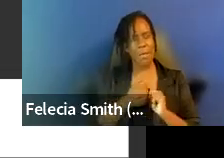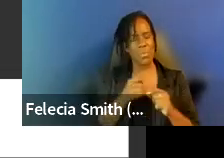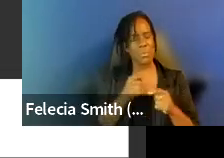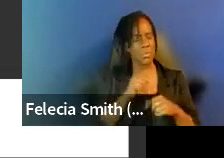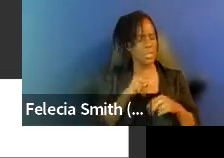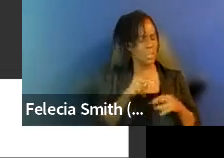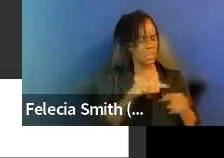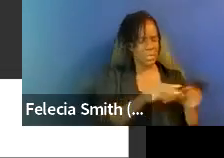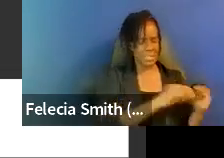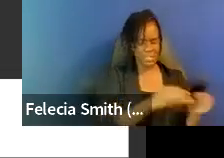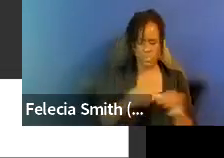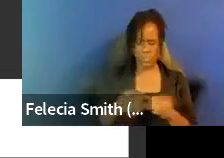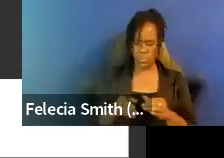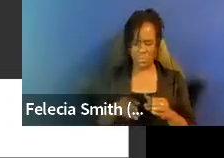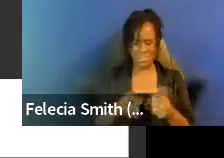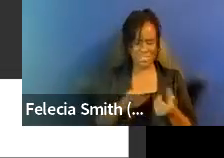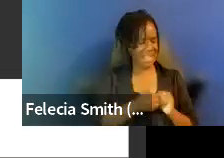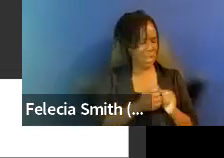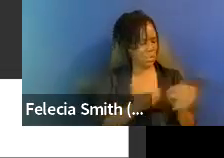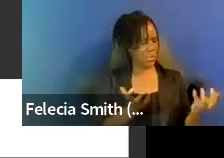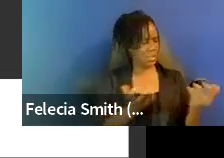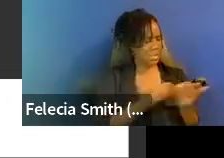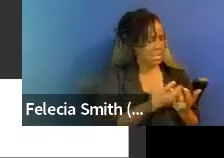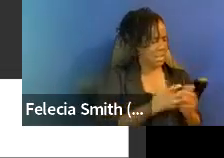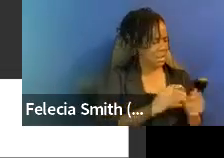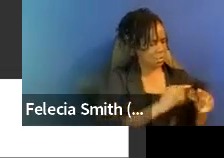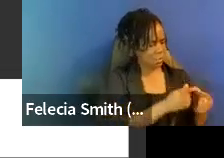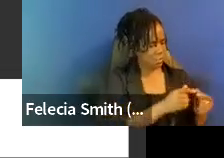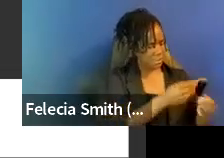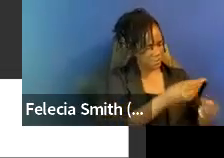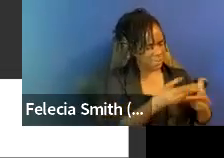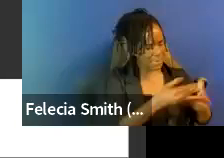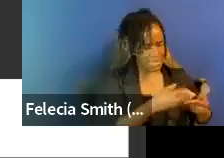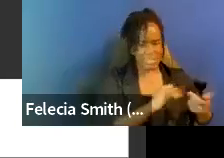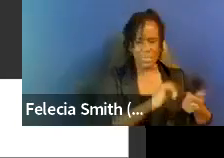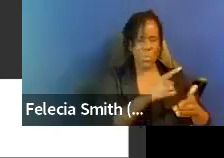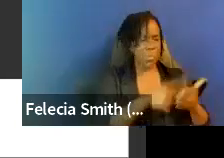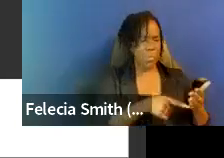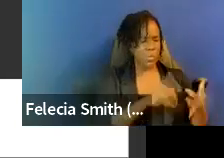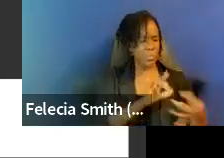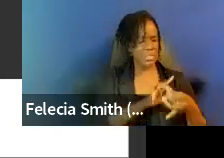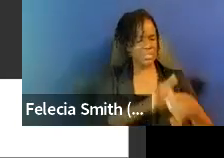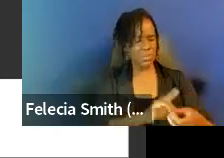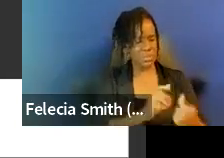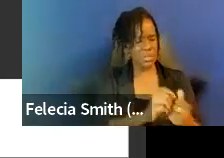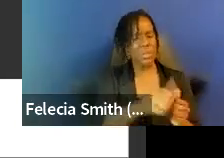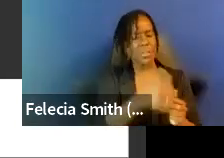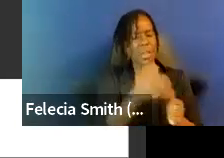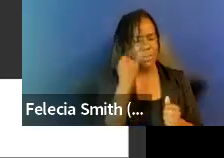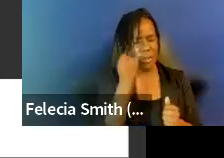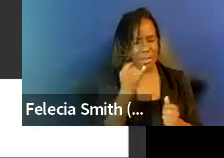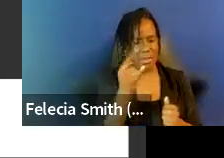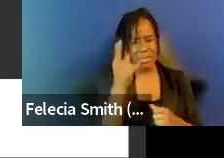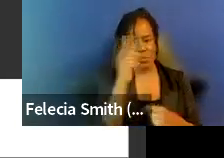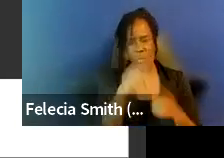different ideas? use? What does the navigational